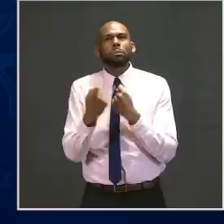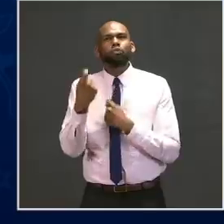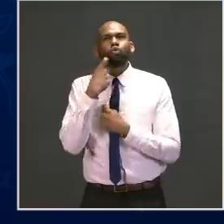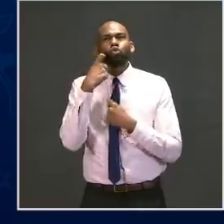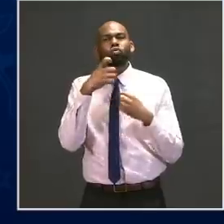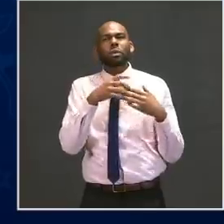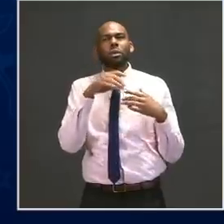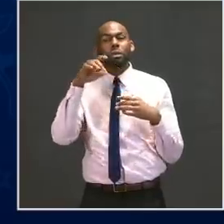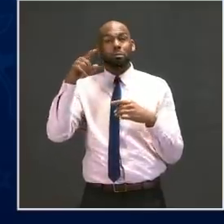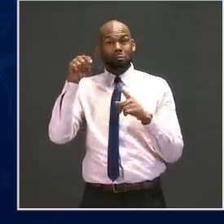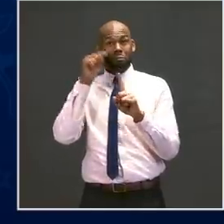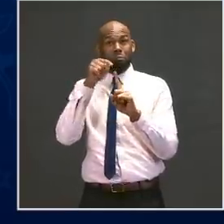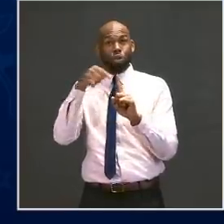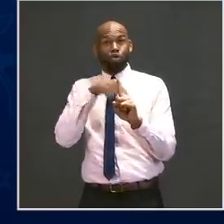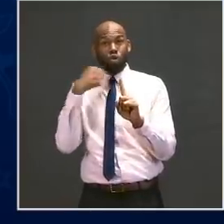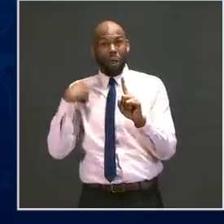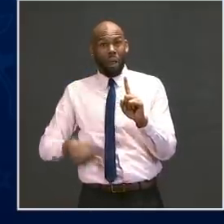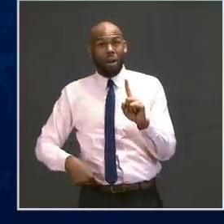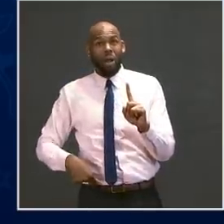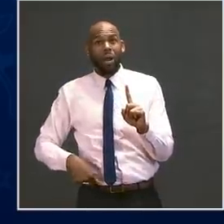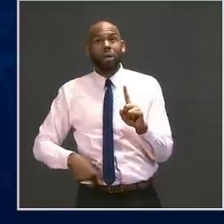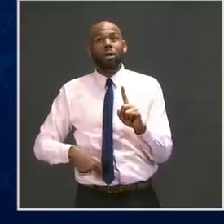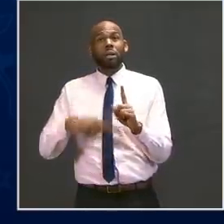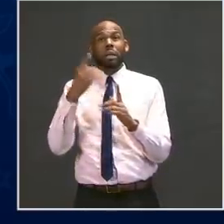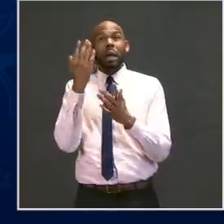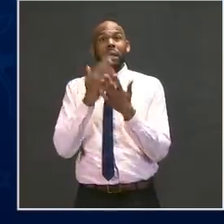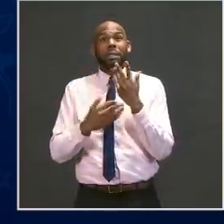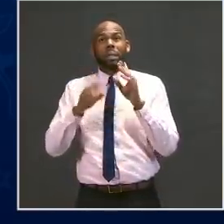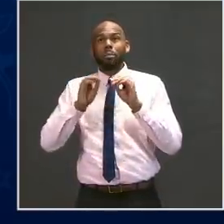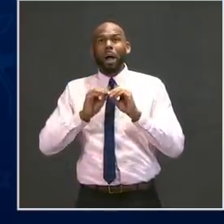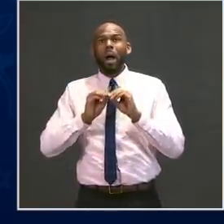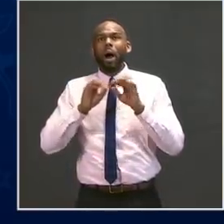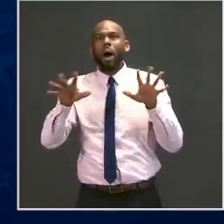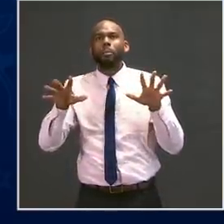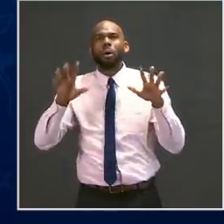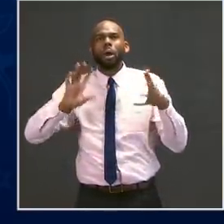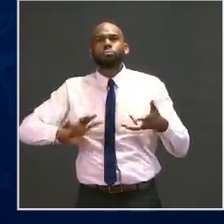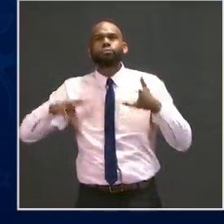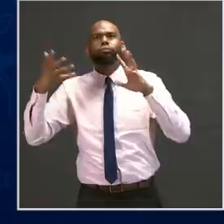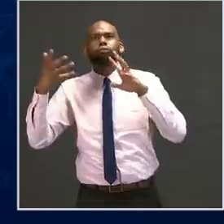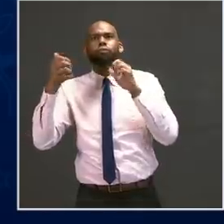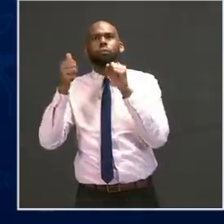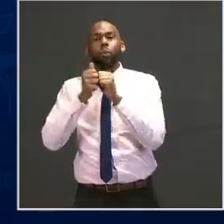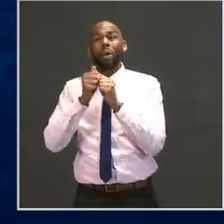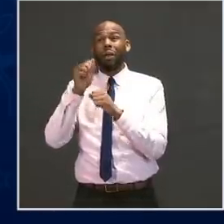I know there were some reports that the outbreak may have erupted -- of coronavirus -- in October 2019,